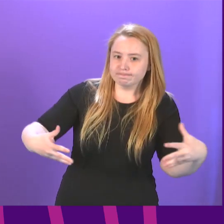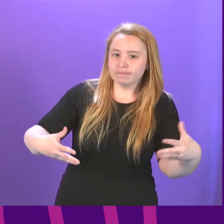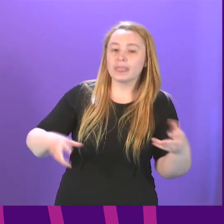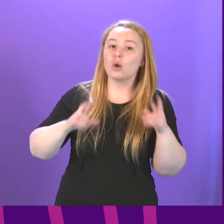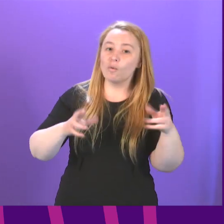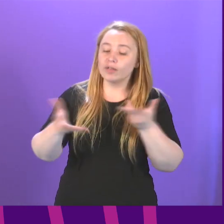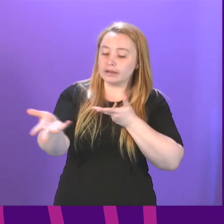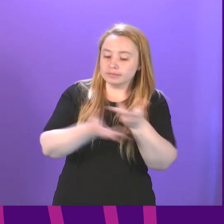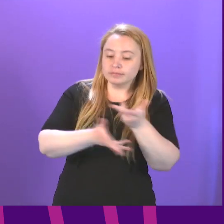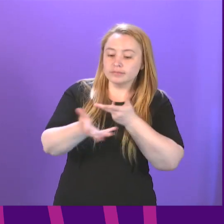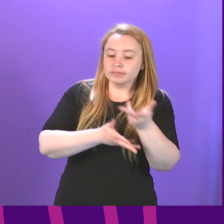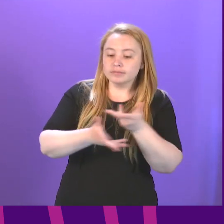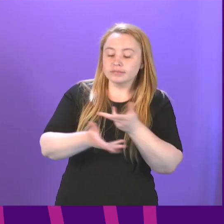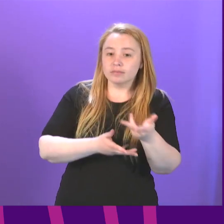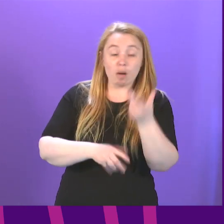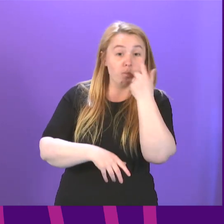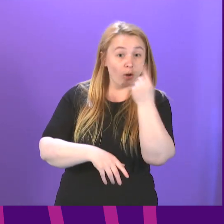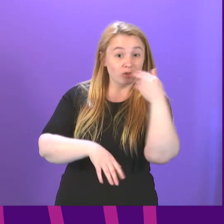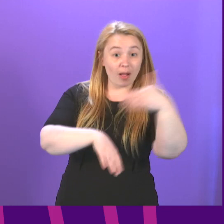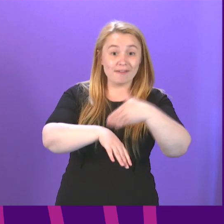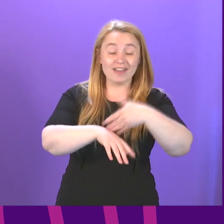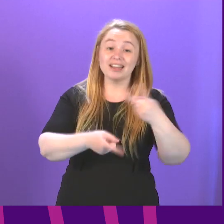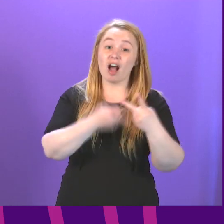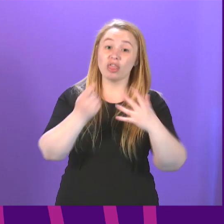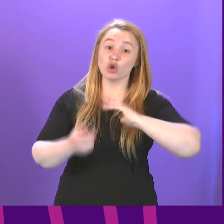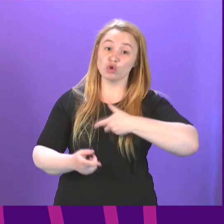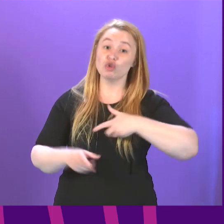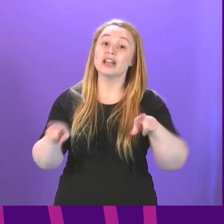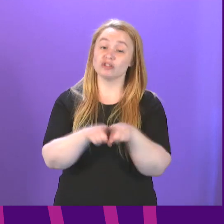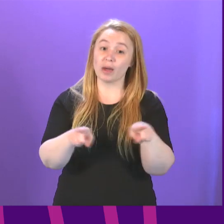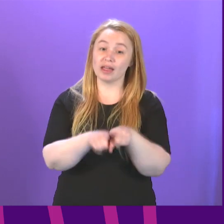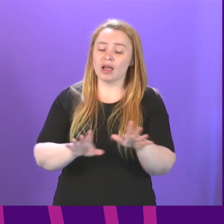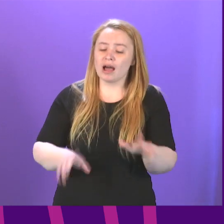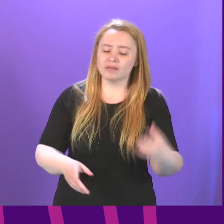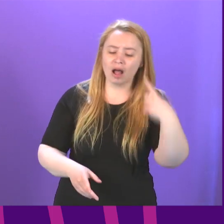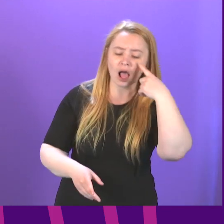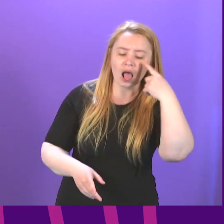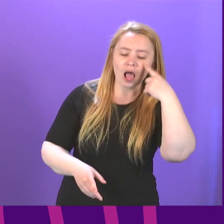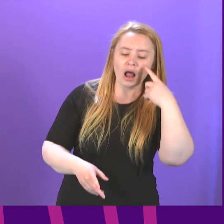it could affect other unions, too. I accept that we have to pay close attention to the